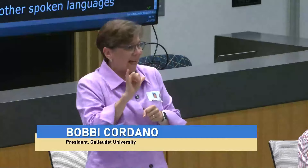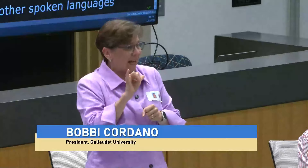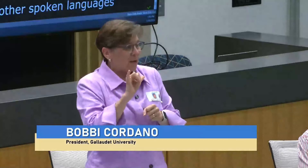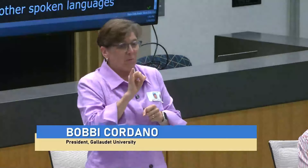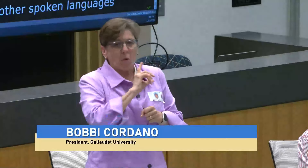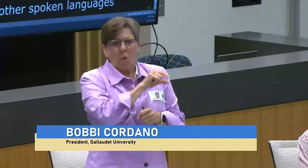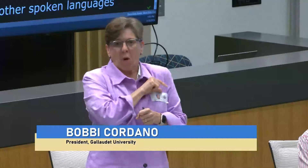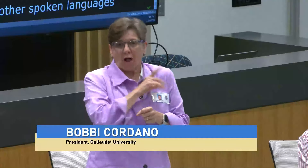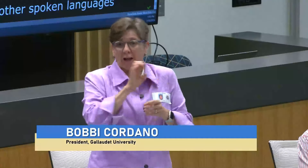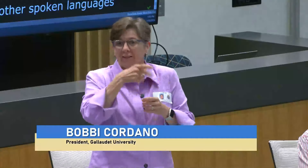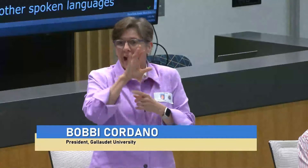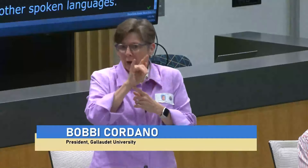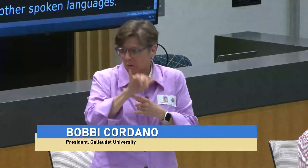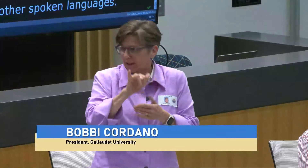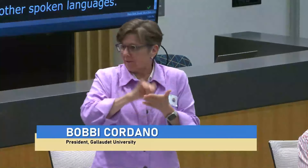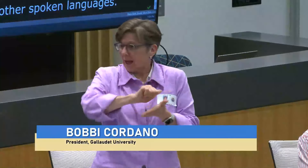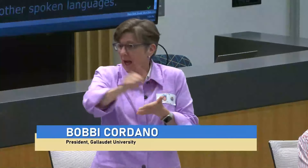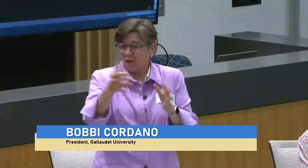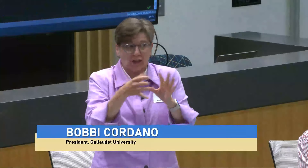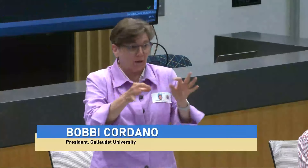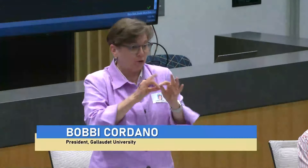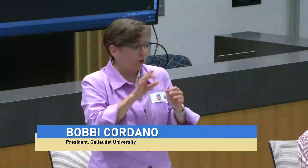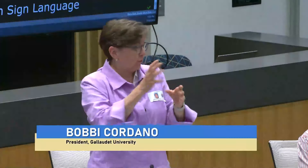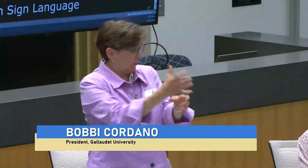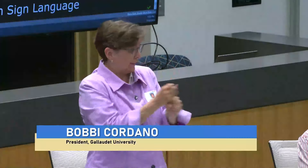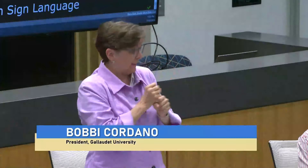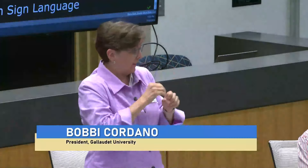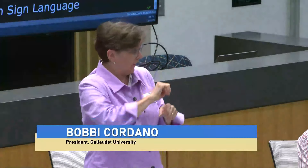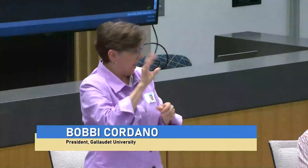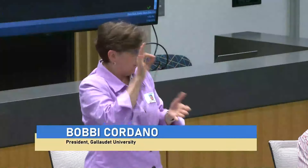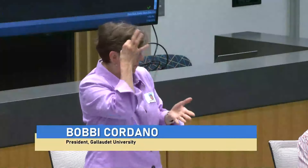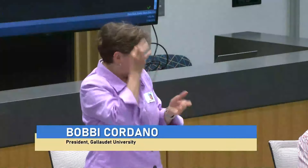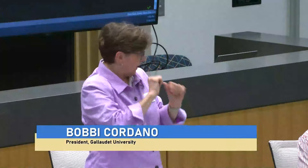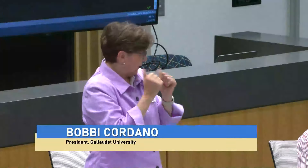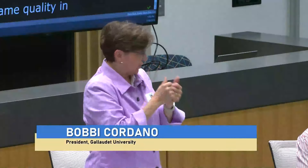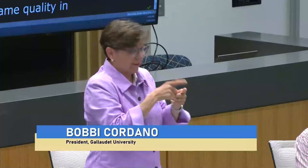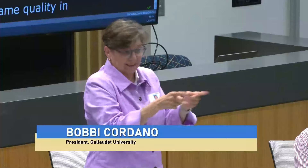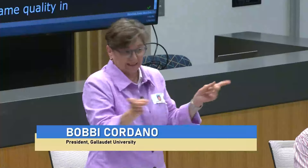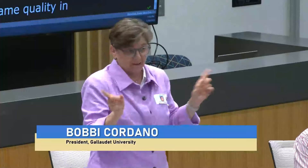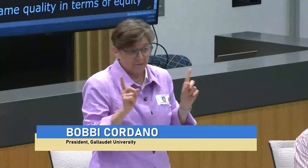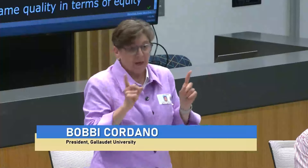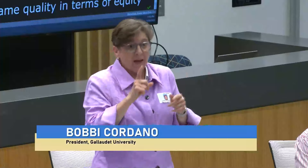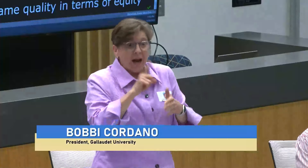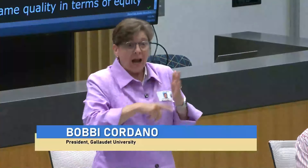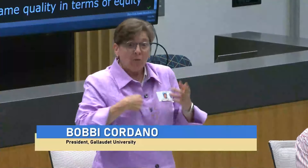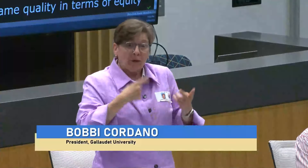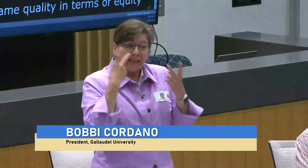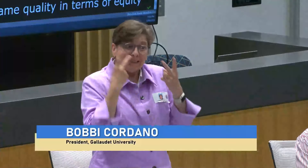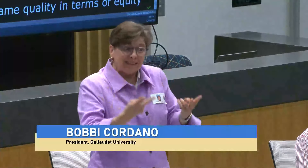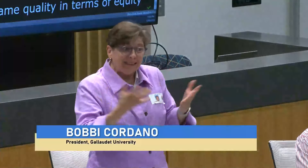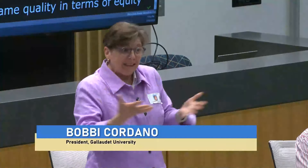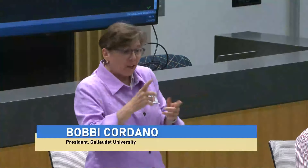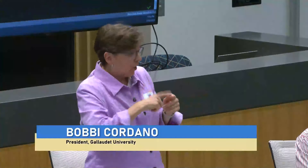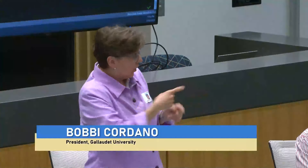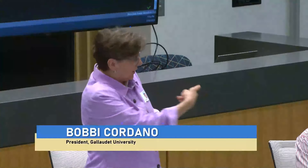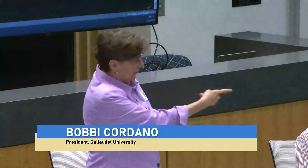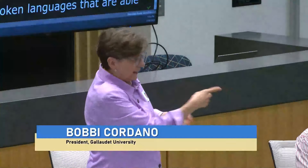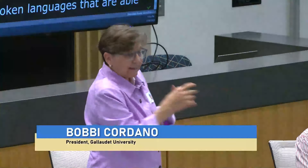COMMENTS. MANY FEDERAL AGENCIES DO PROVIDE SERVICES IN SPANISH AND OTHER SPOKEN LANGUAGES.